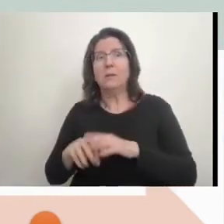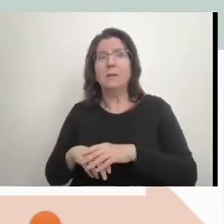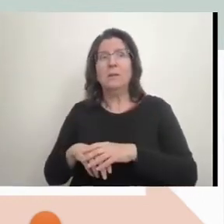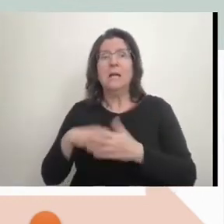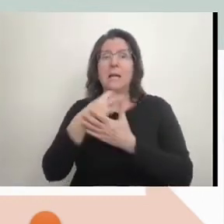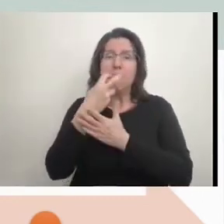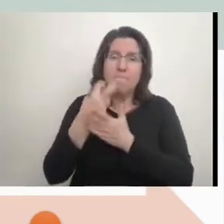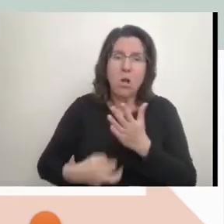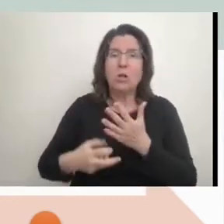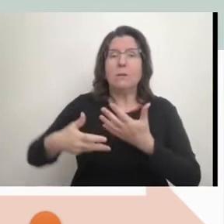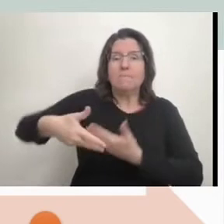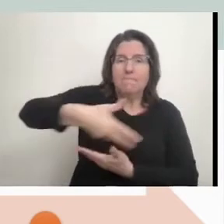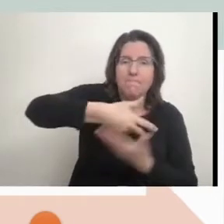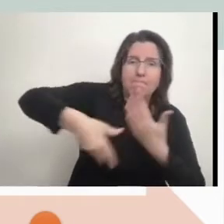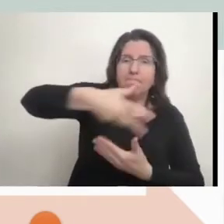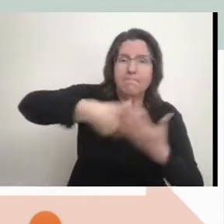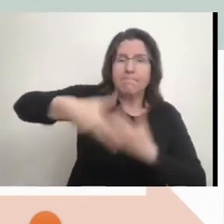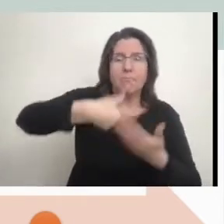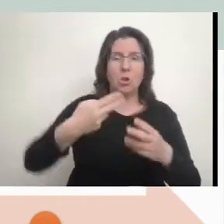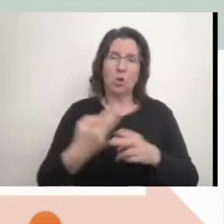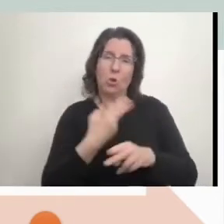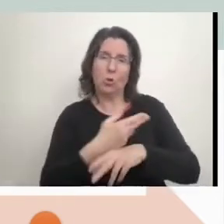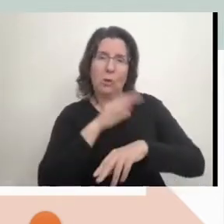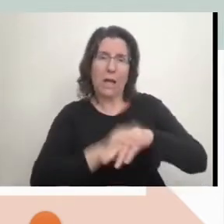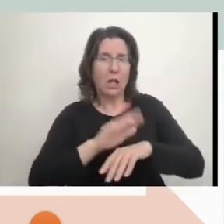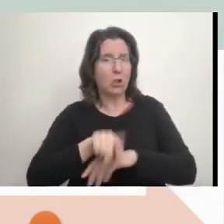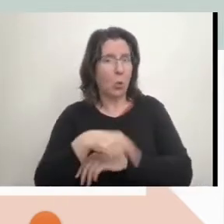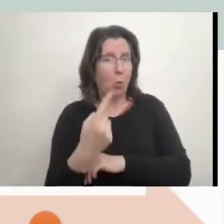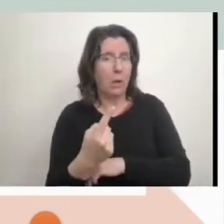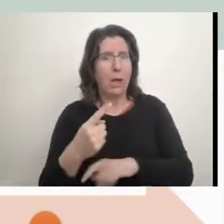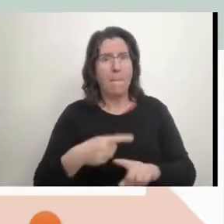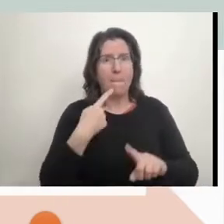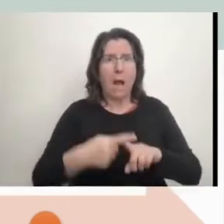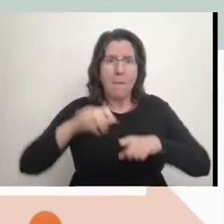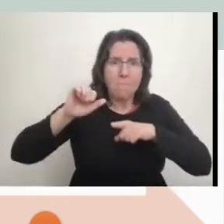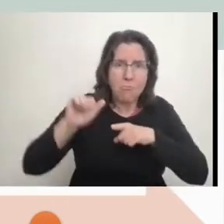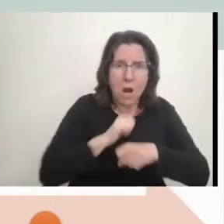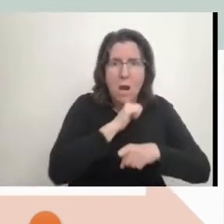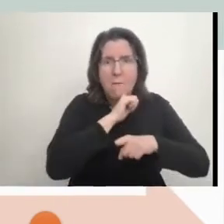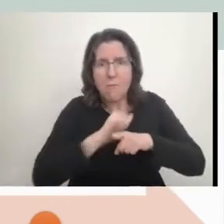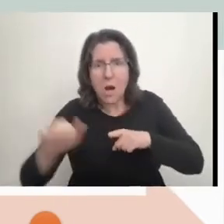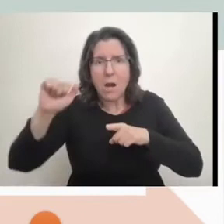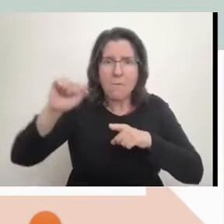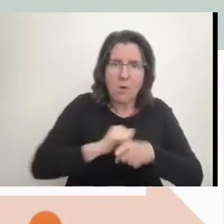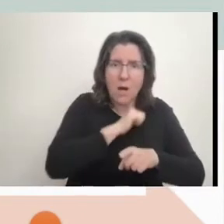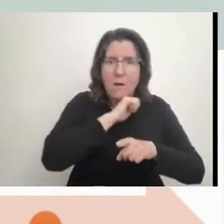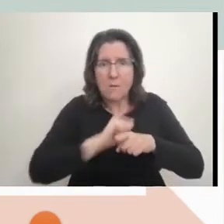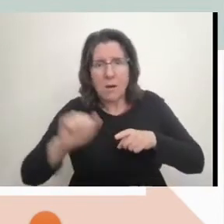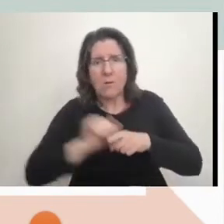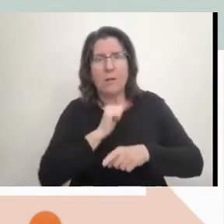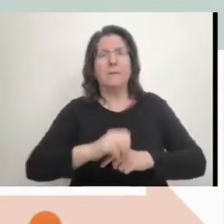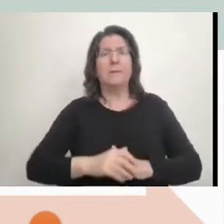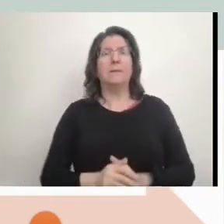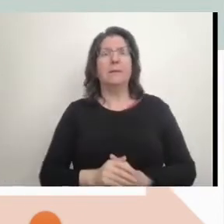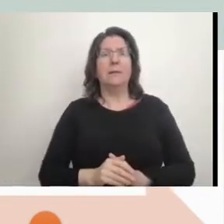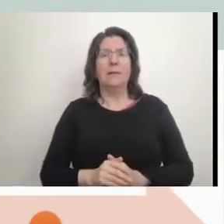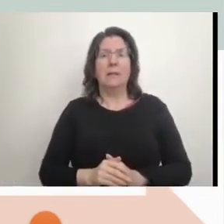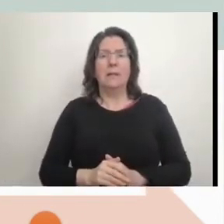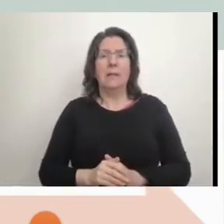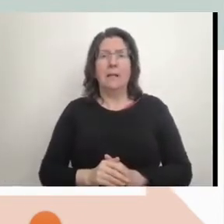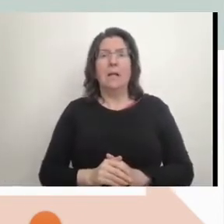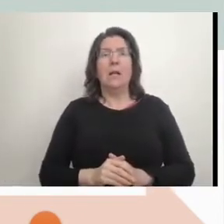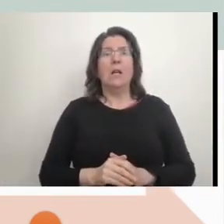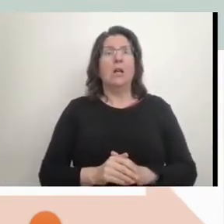environment of complete immersion . . . a regime of repetition, drills and exercises, using English only.